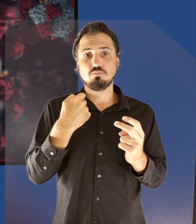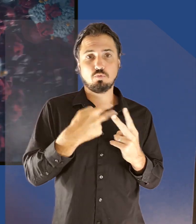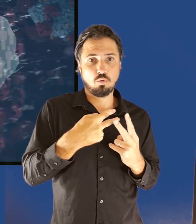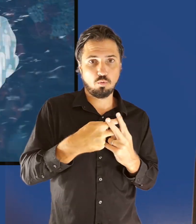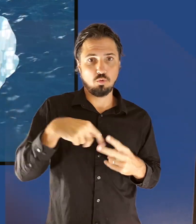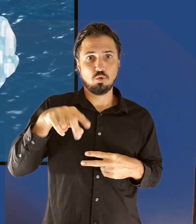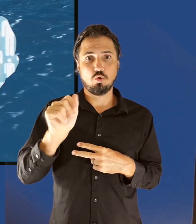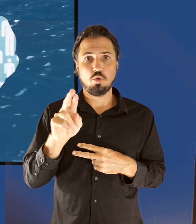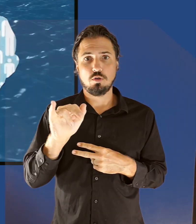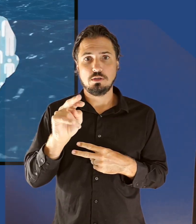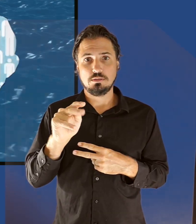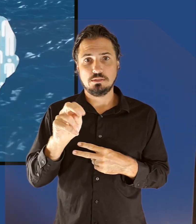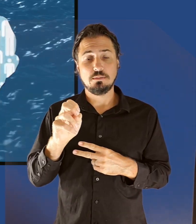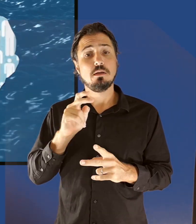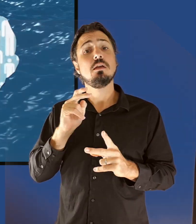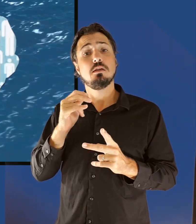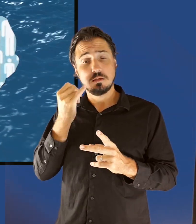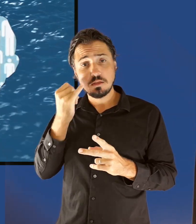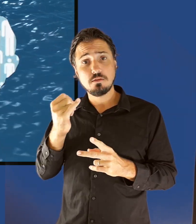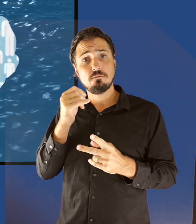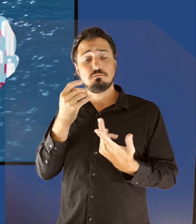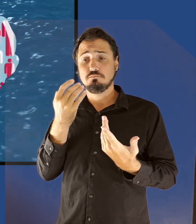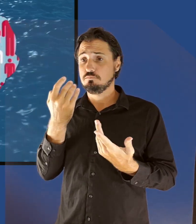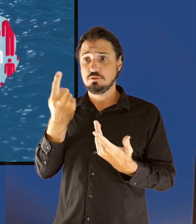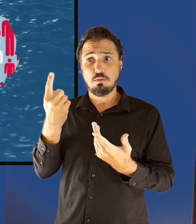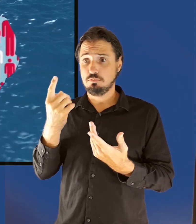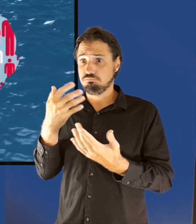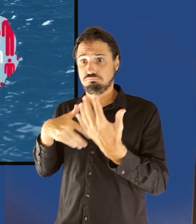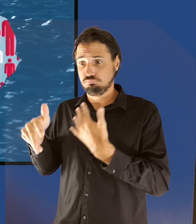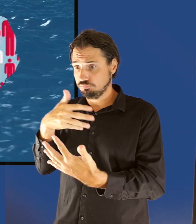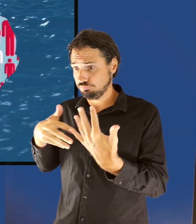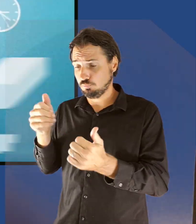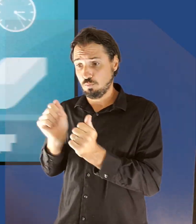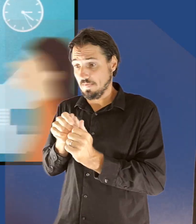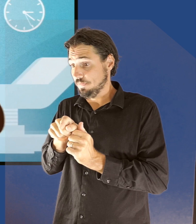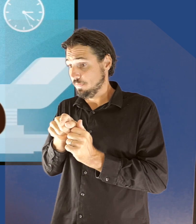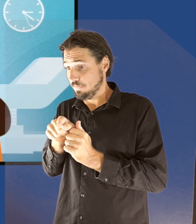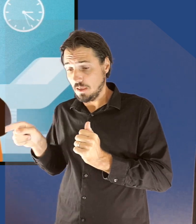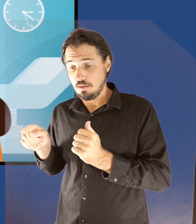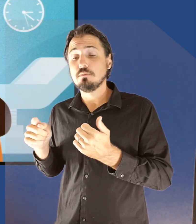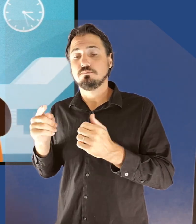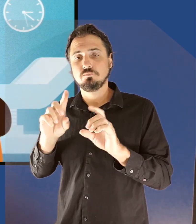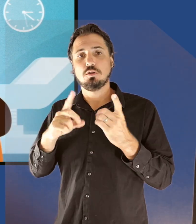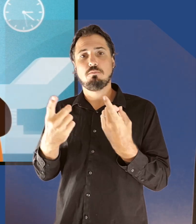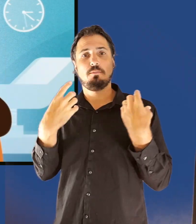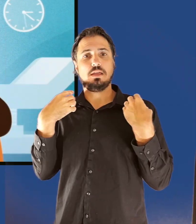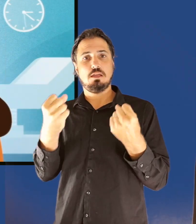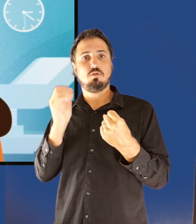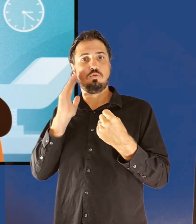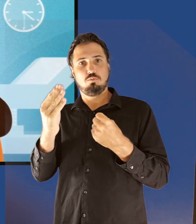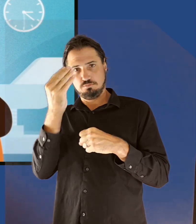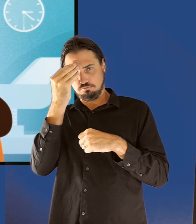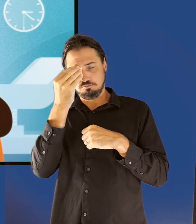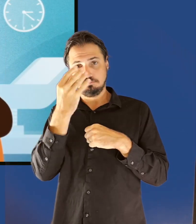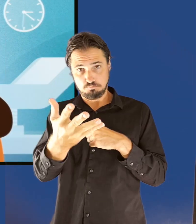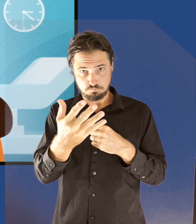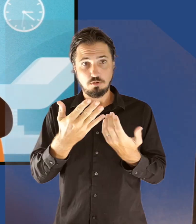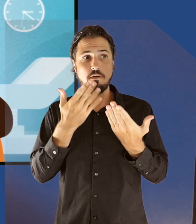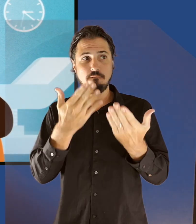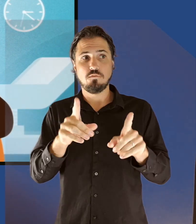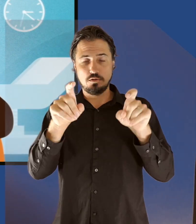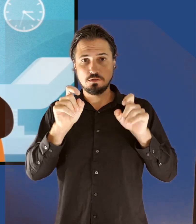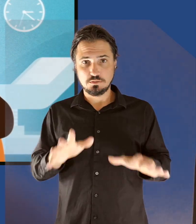Anyone who is identified as a close contact of a positive case will be notified directly by the Department of Health and offered a test.